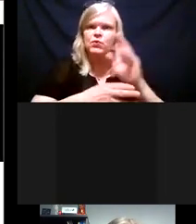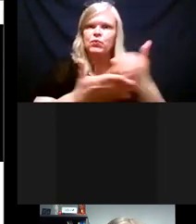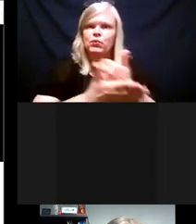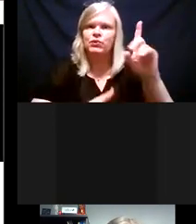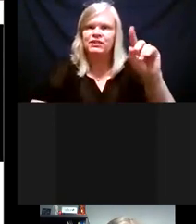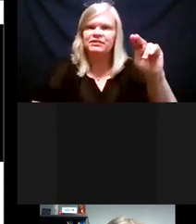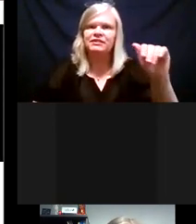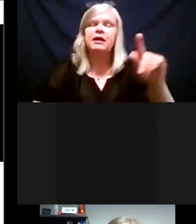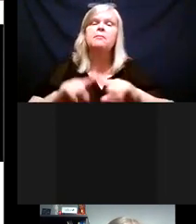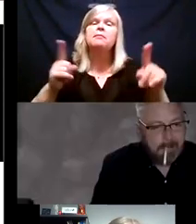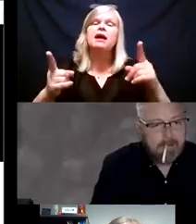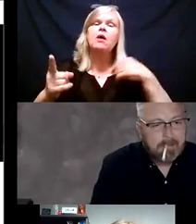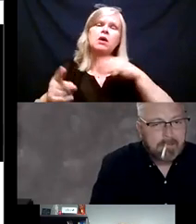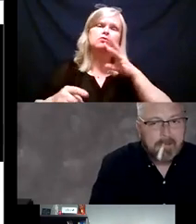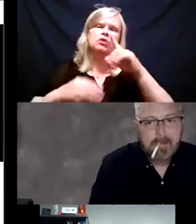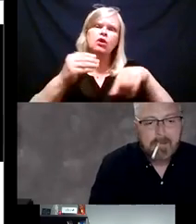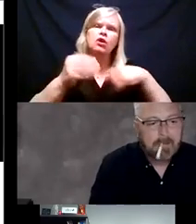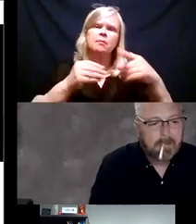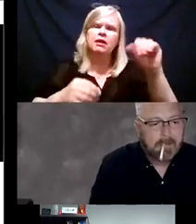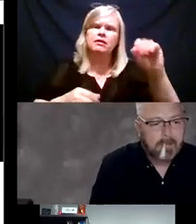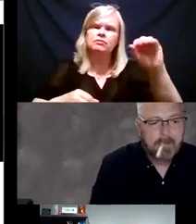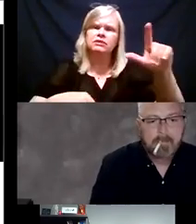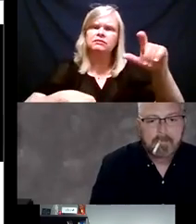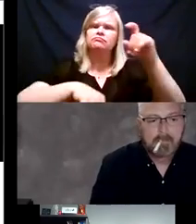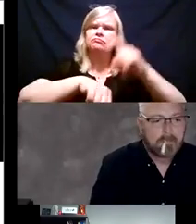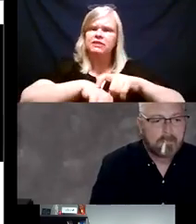STATUTE OF LIMITATIONS DISCUSSIONS, IT'S GOOD PRACTICE